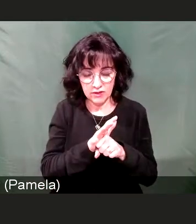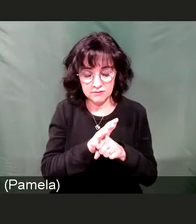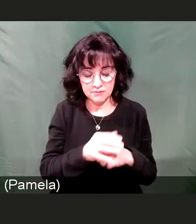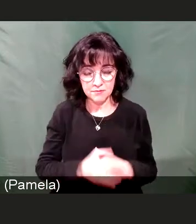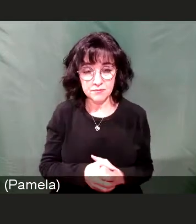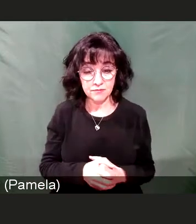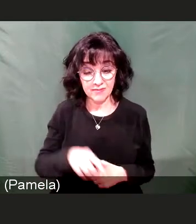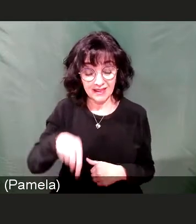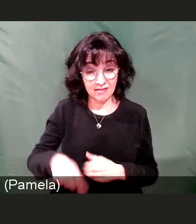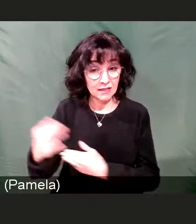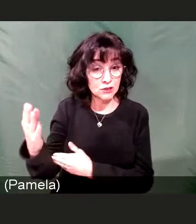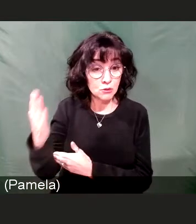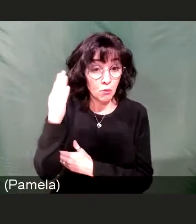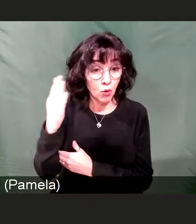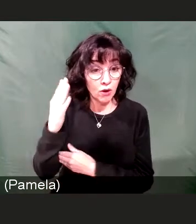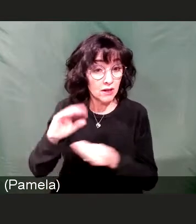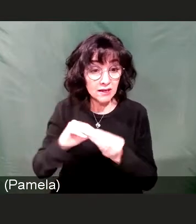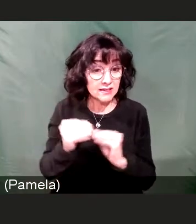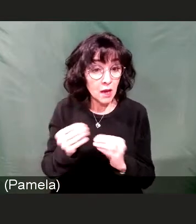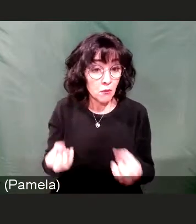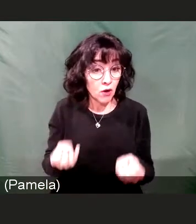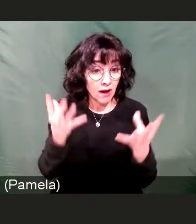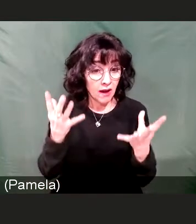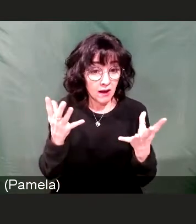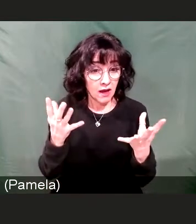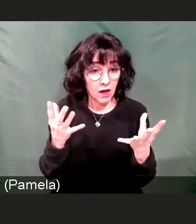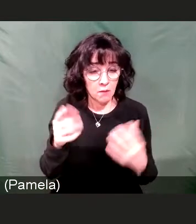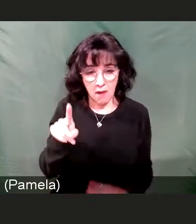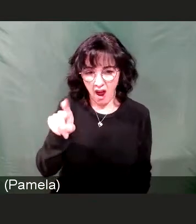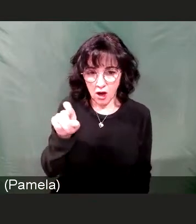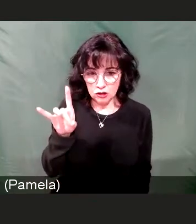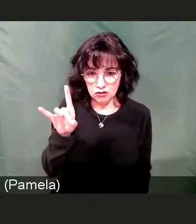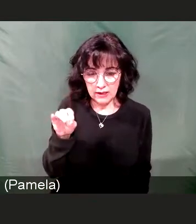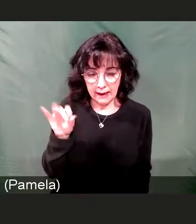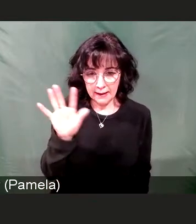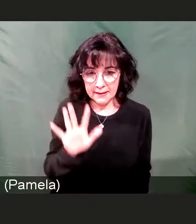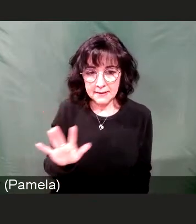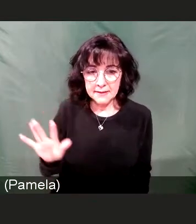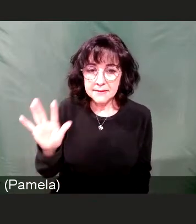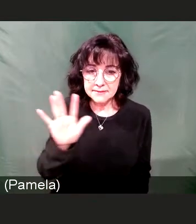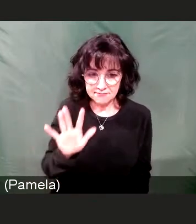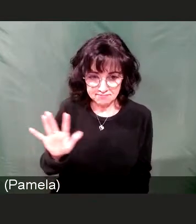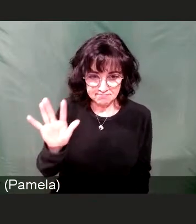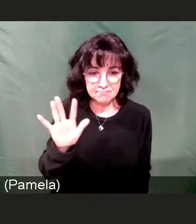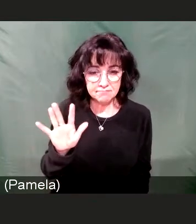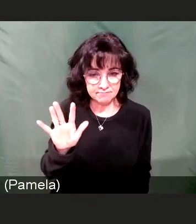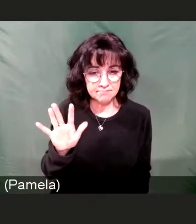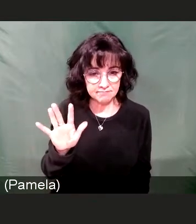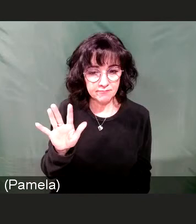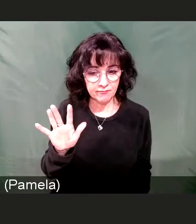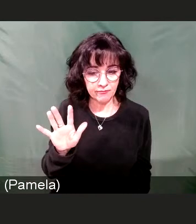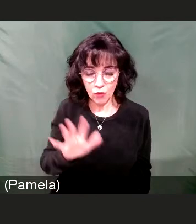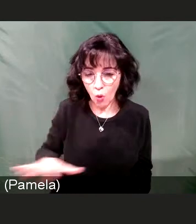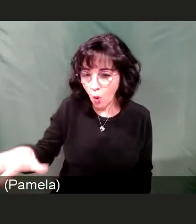we were just over 180 hospitalized patients throughout the State of Delaware.